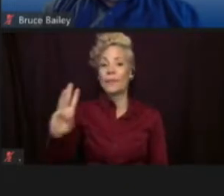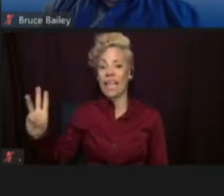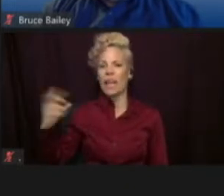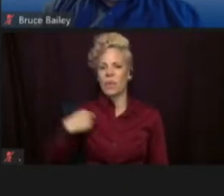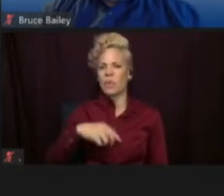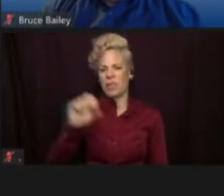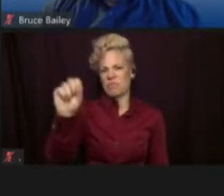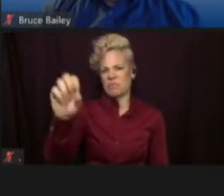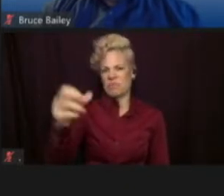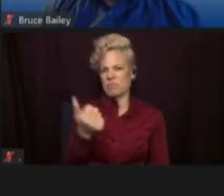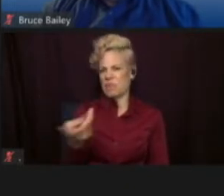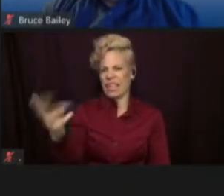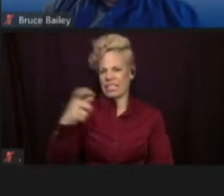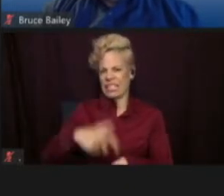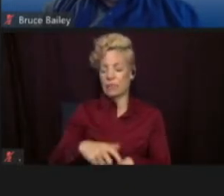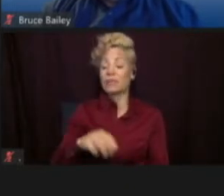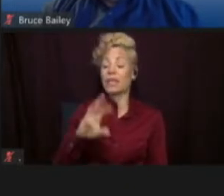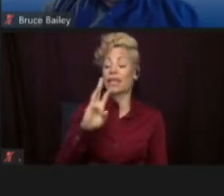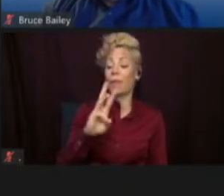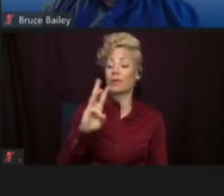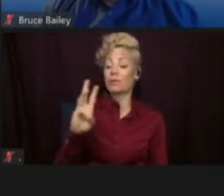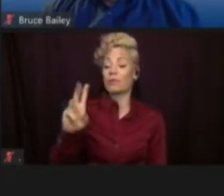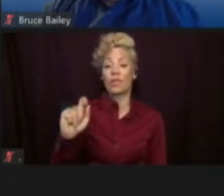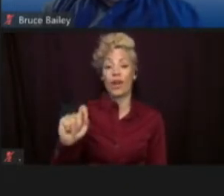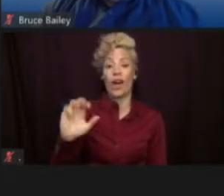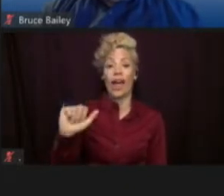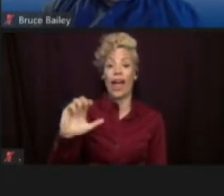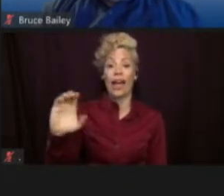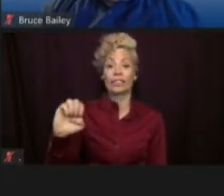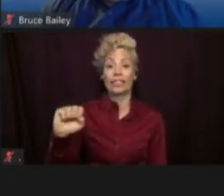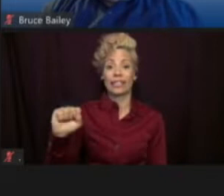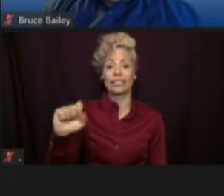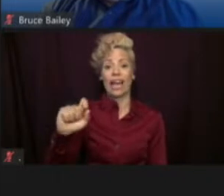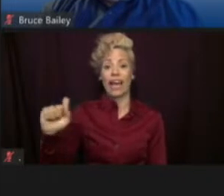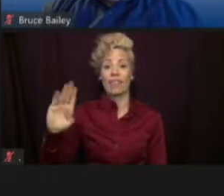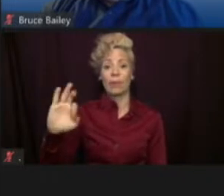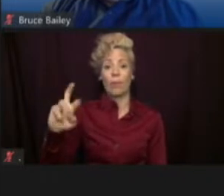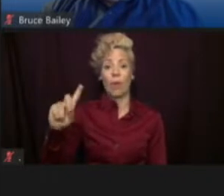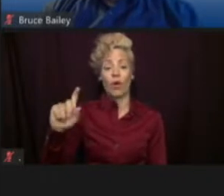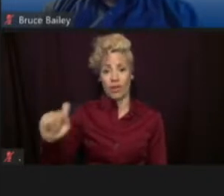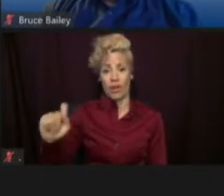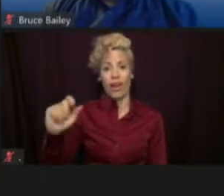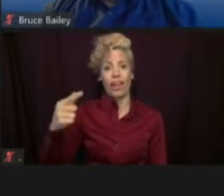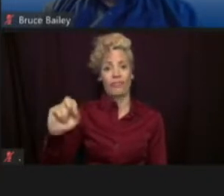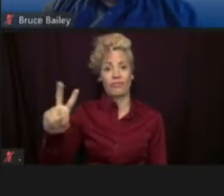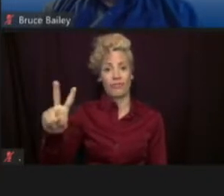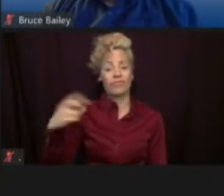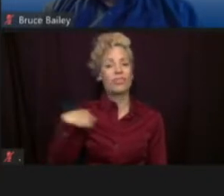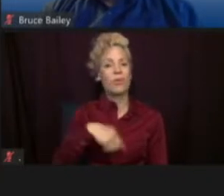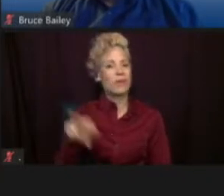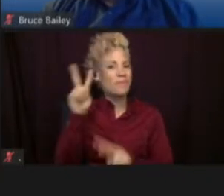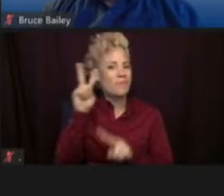is www.access-board.gov. And we look forward to hearing from you.